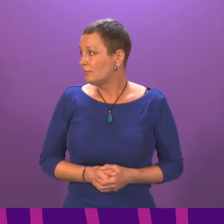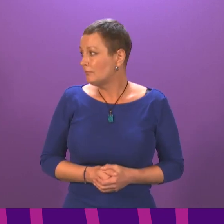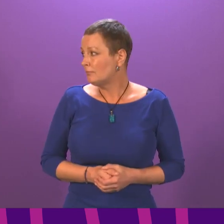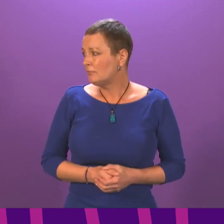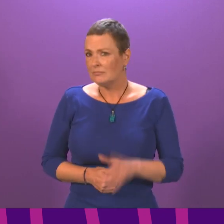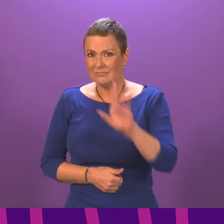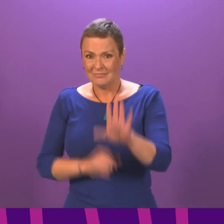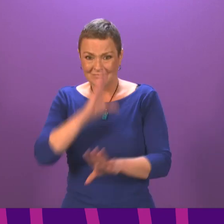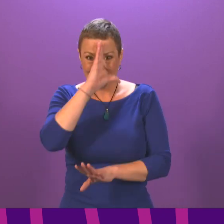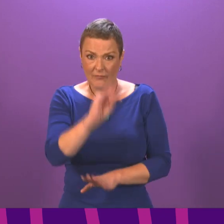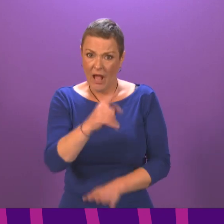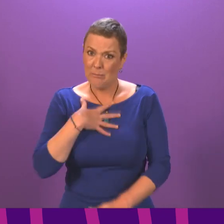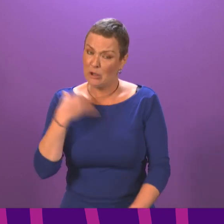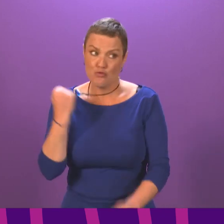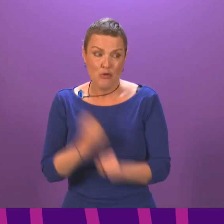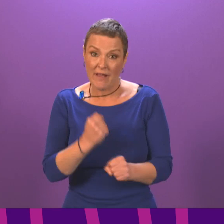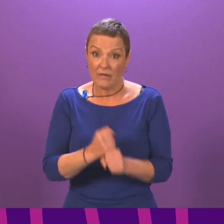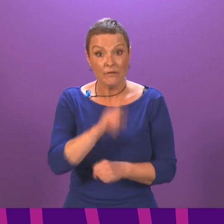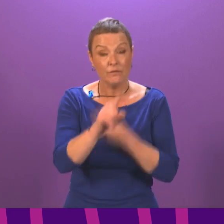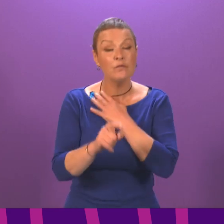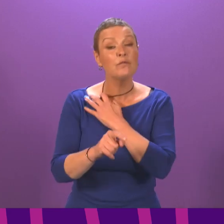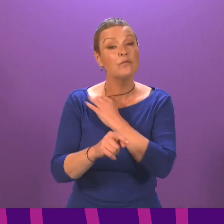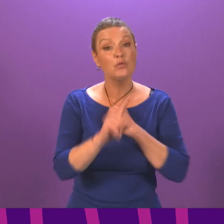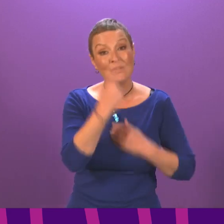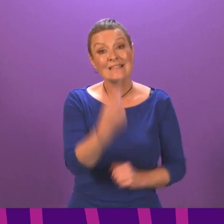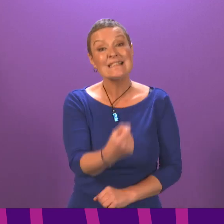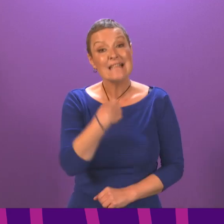send me the email from his constituent, because I am not entirely clear whether he is talking